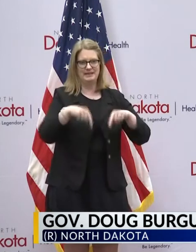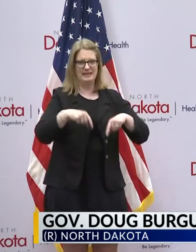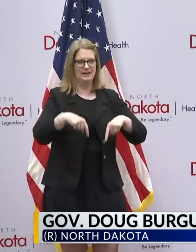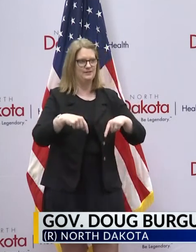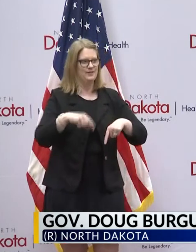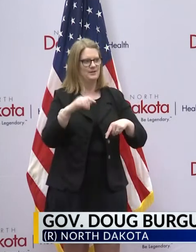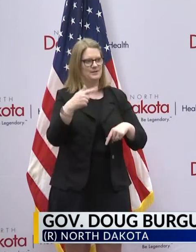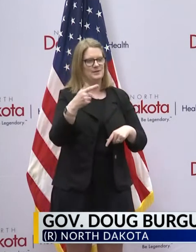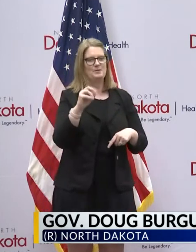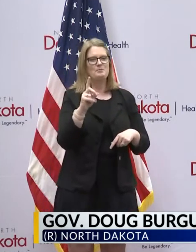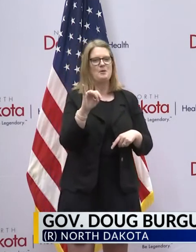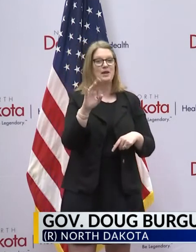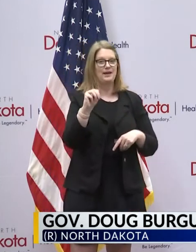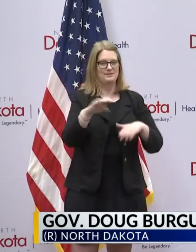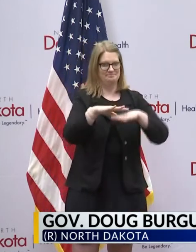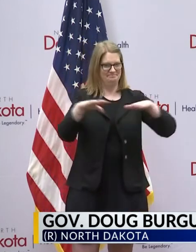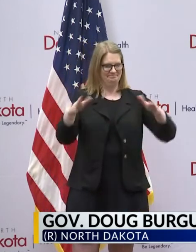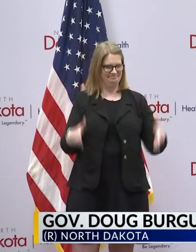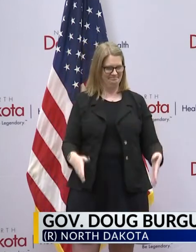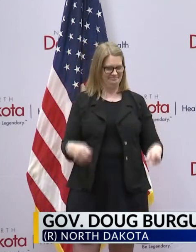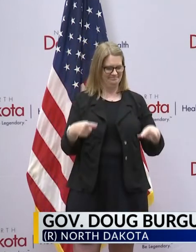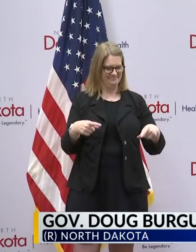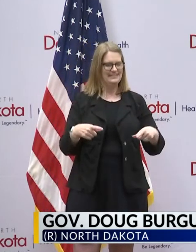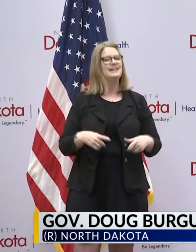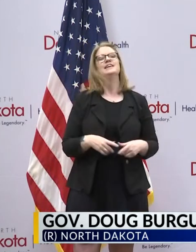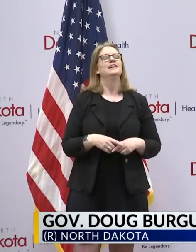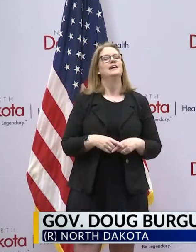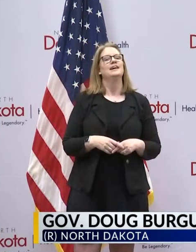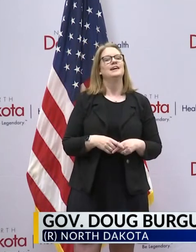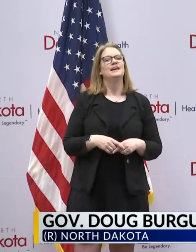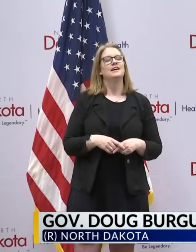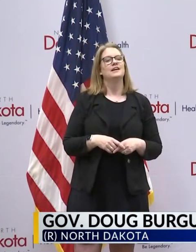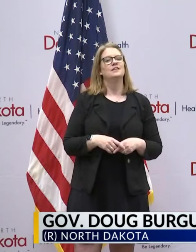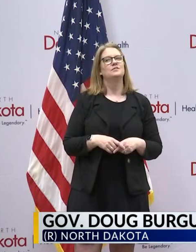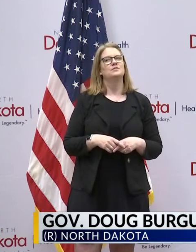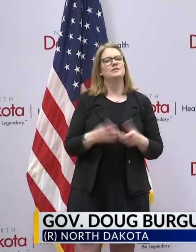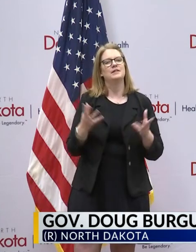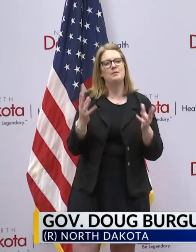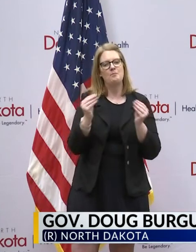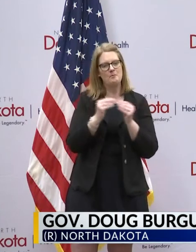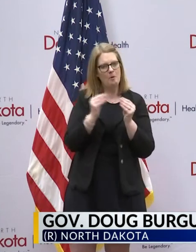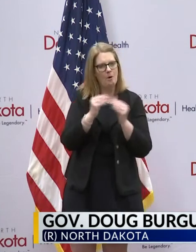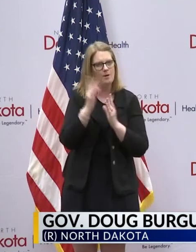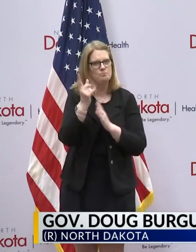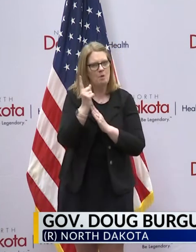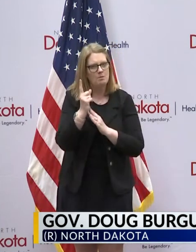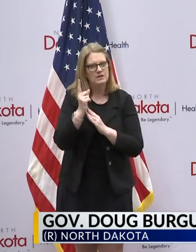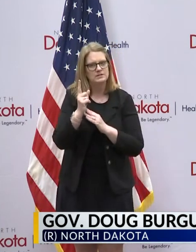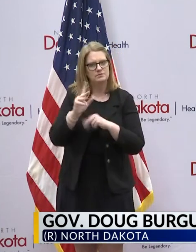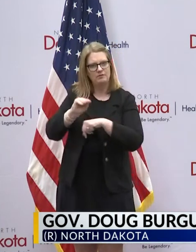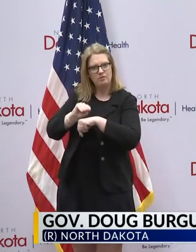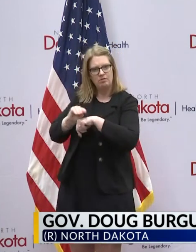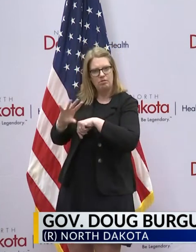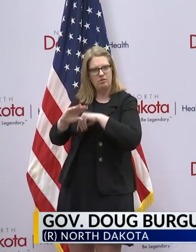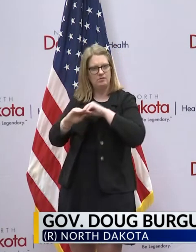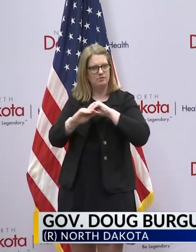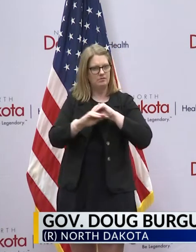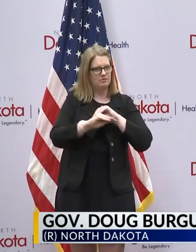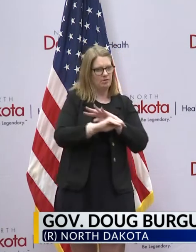RECENT DAYS, YOU'VE HEARD ME SAY THAT RIGHT HERE FROM THE PODIUM, THAT WHEN WE GET BACK TO HAVING